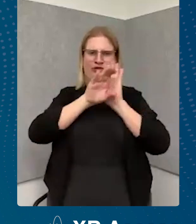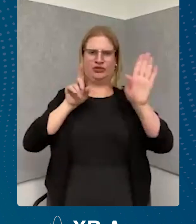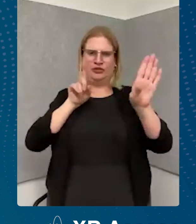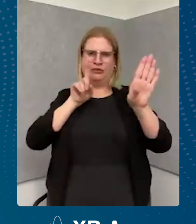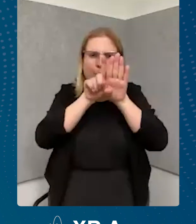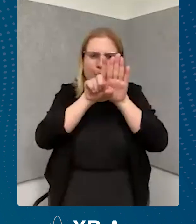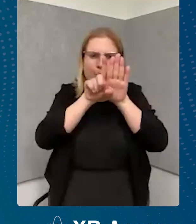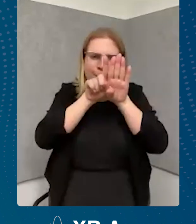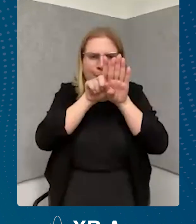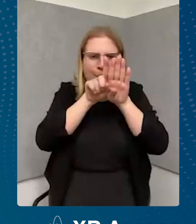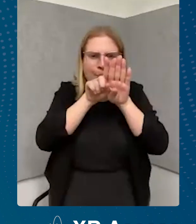let me just turn around a little.